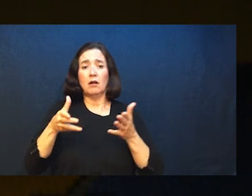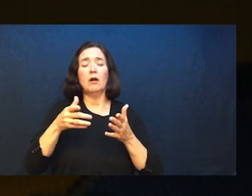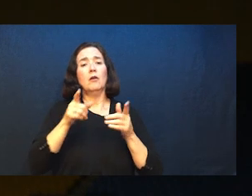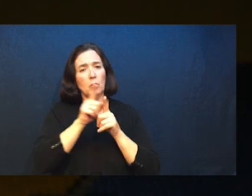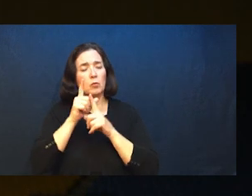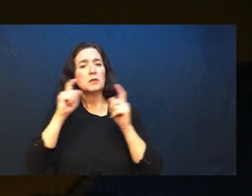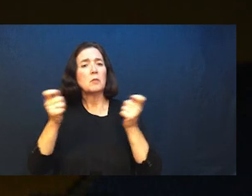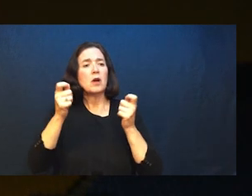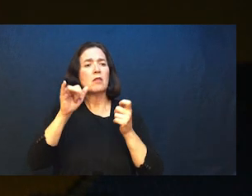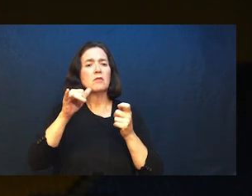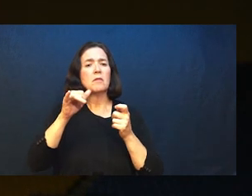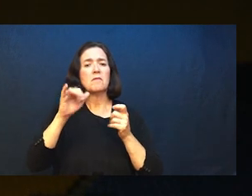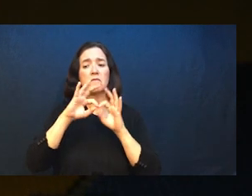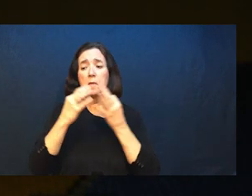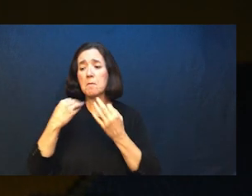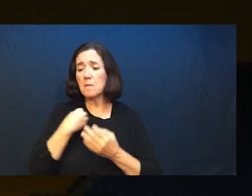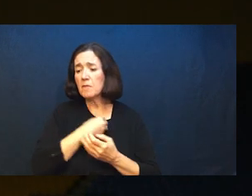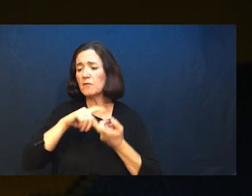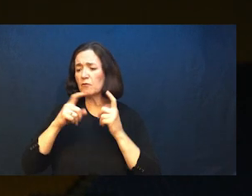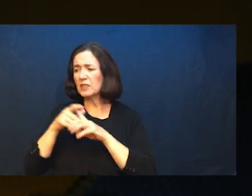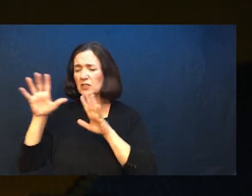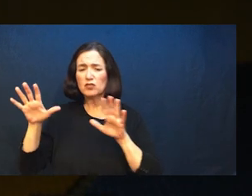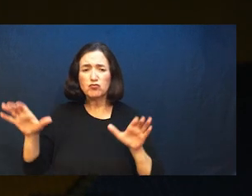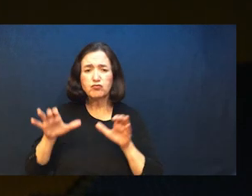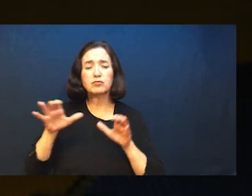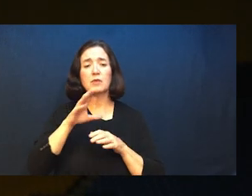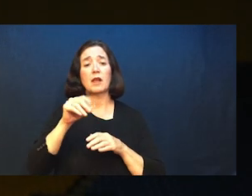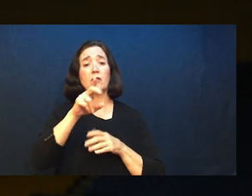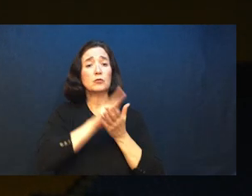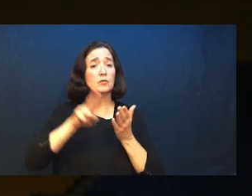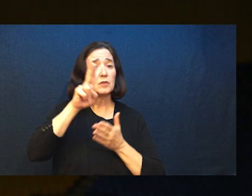This ceremony also celebrates the efforts of family members and friends,